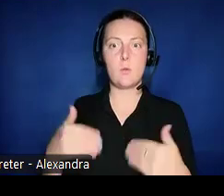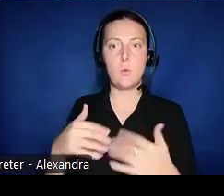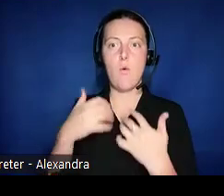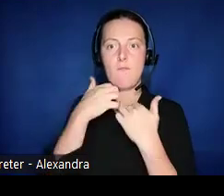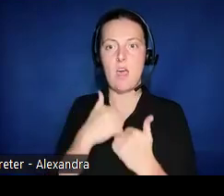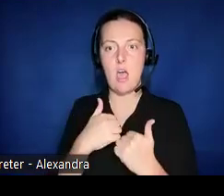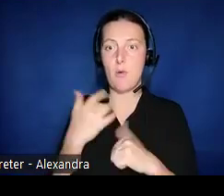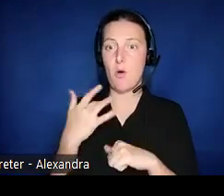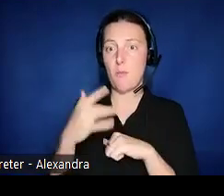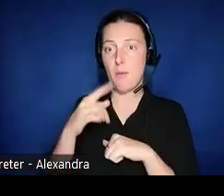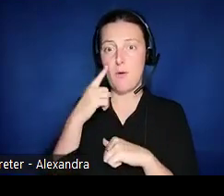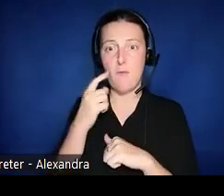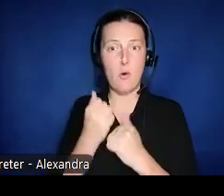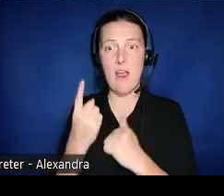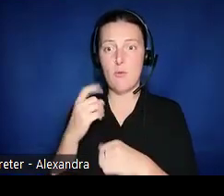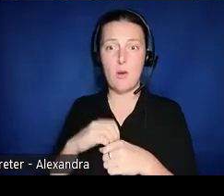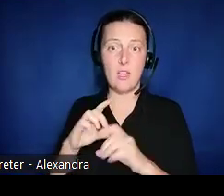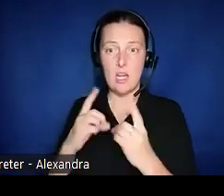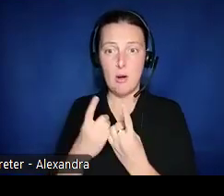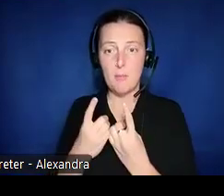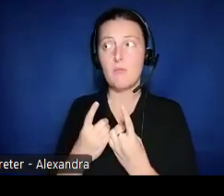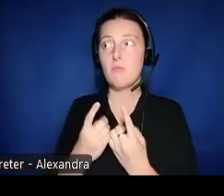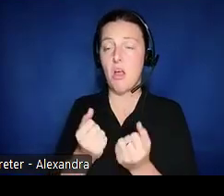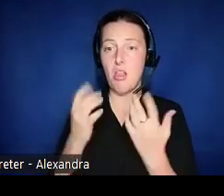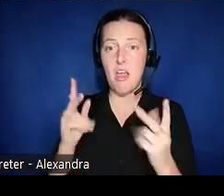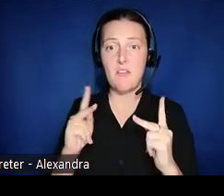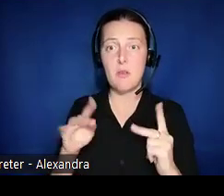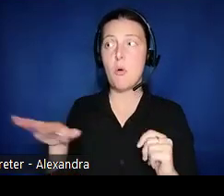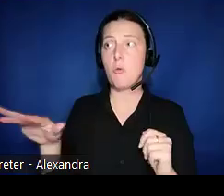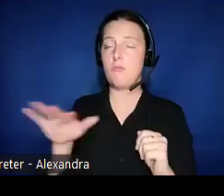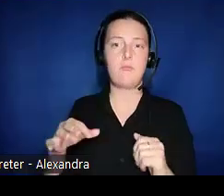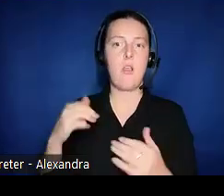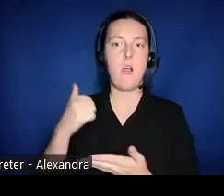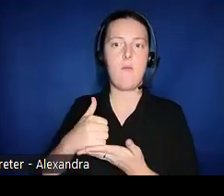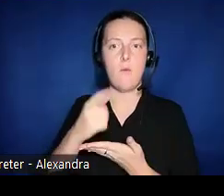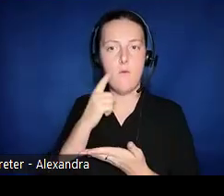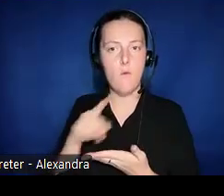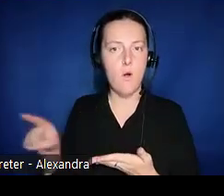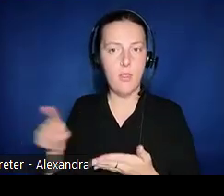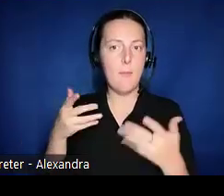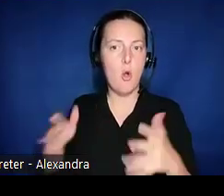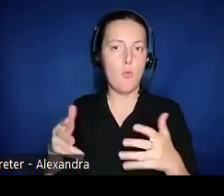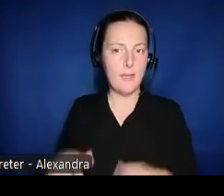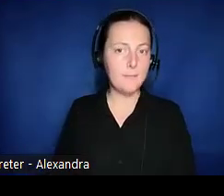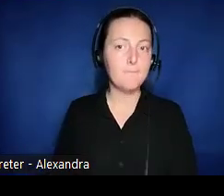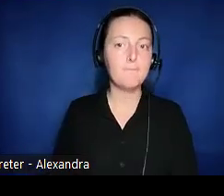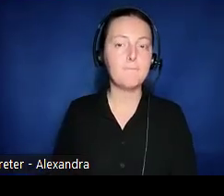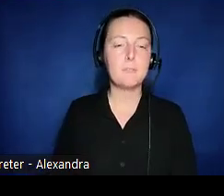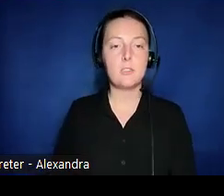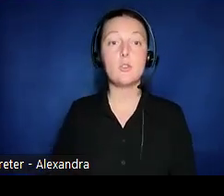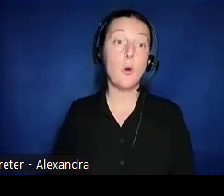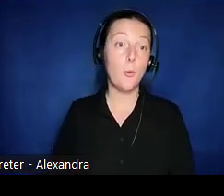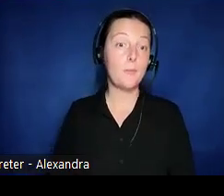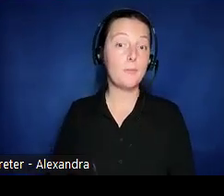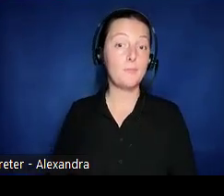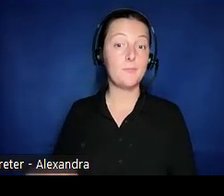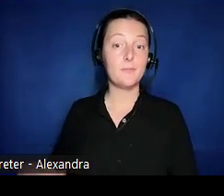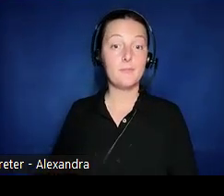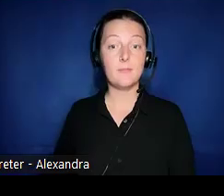been very helpful to a lot of people already. So um let's see does anyone have any questions?